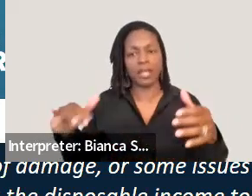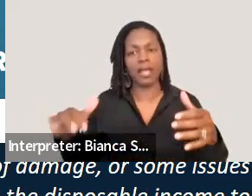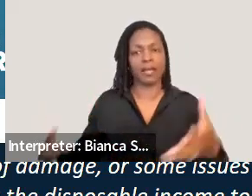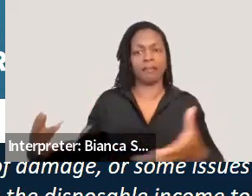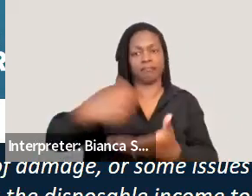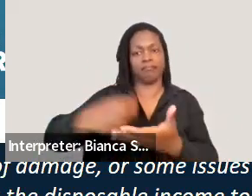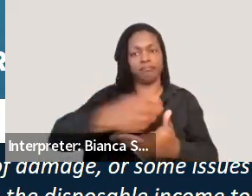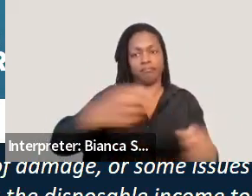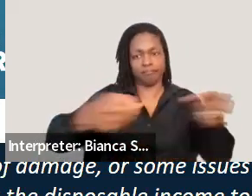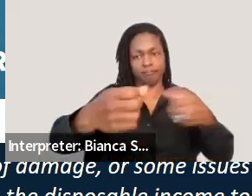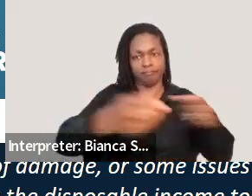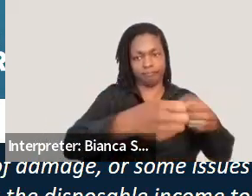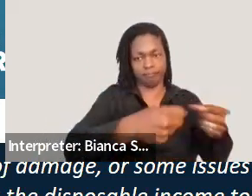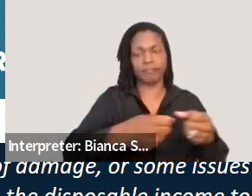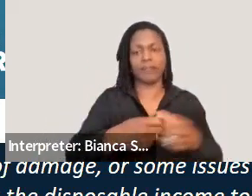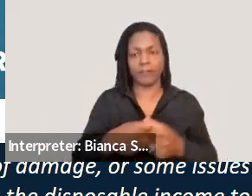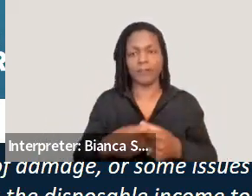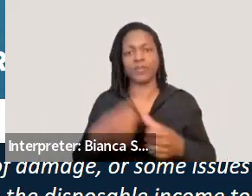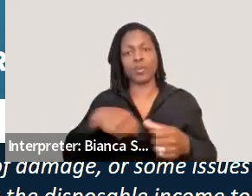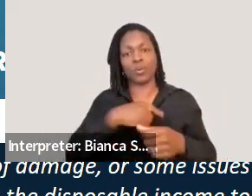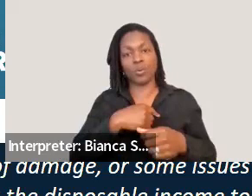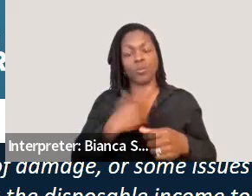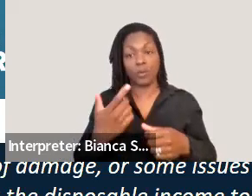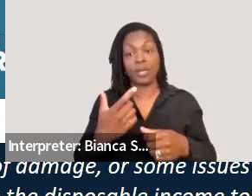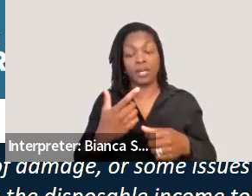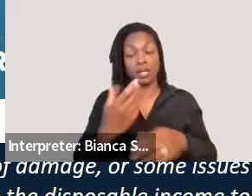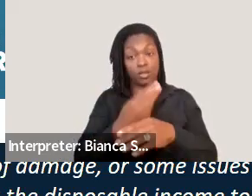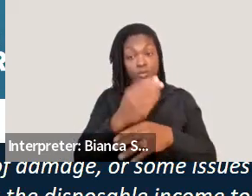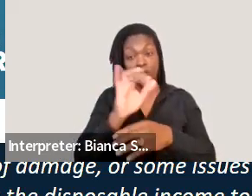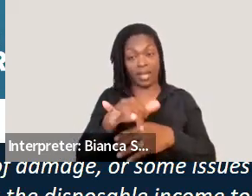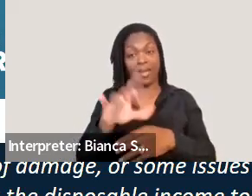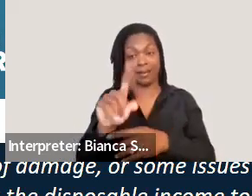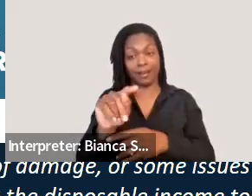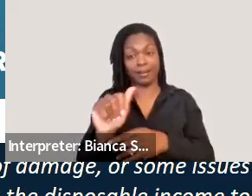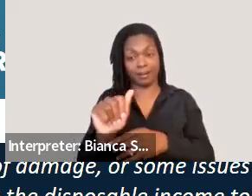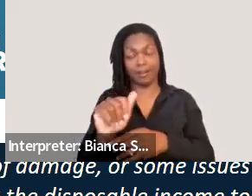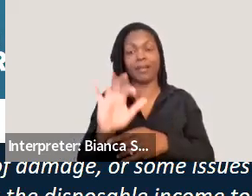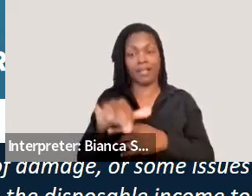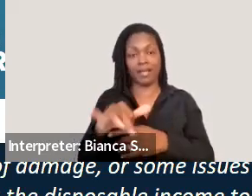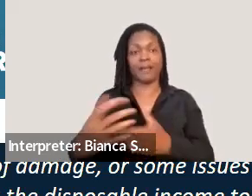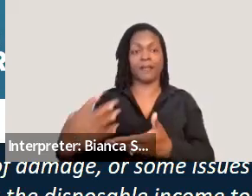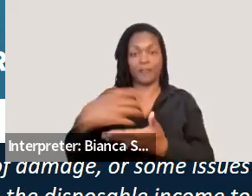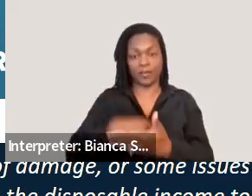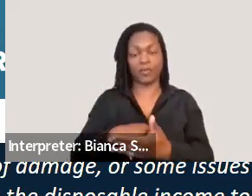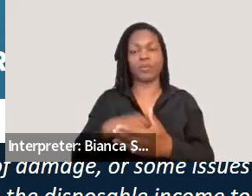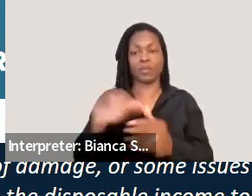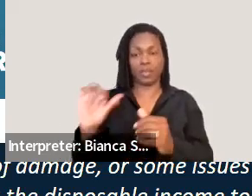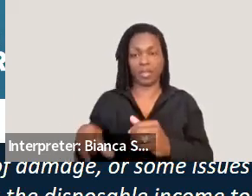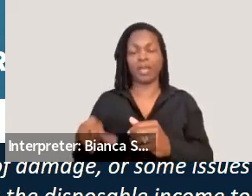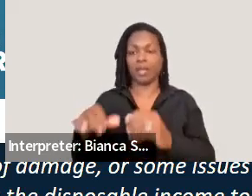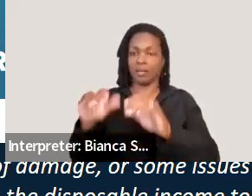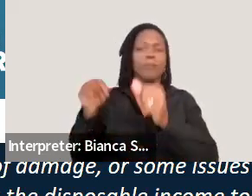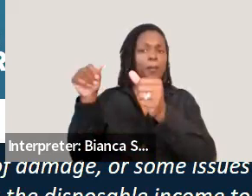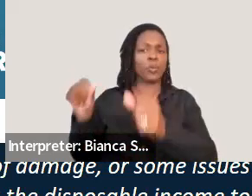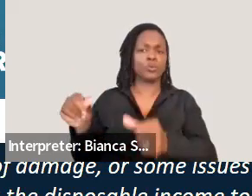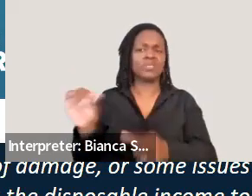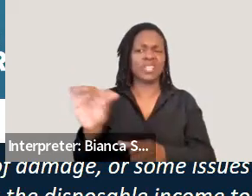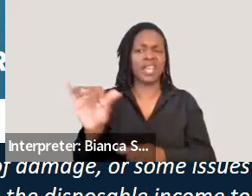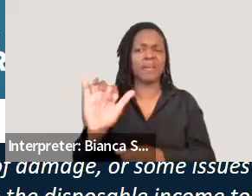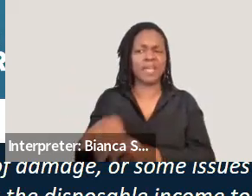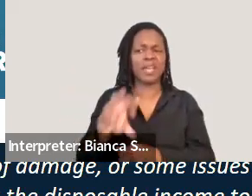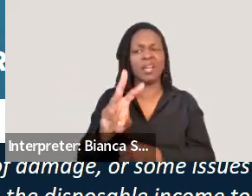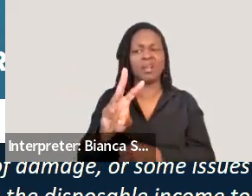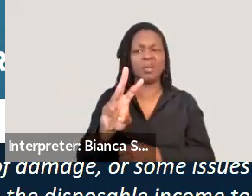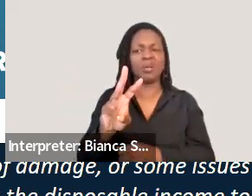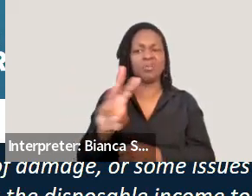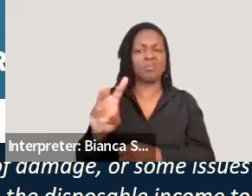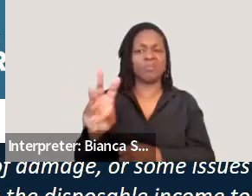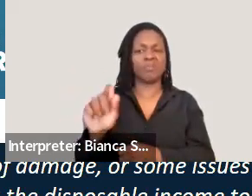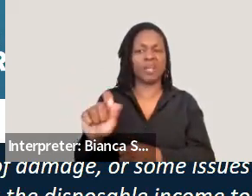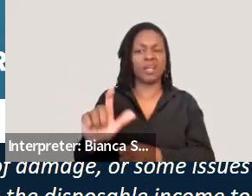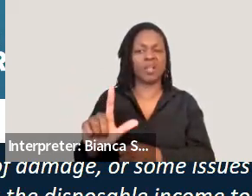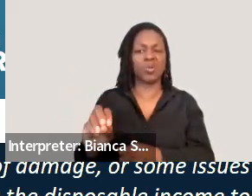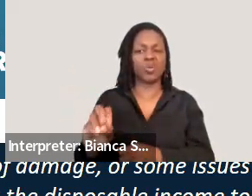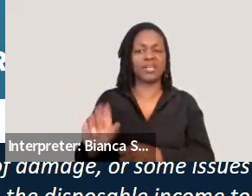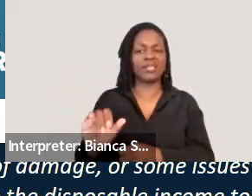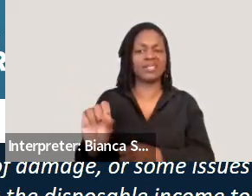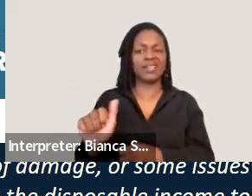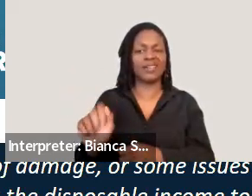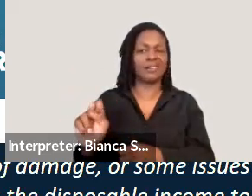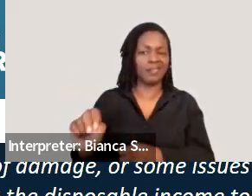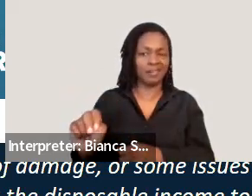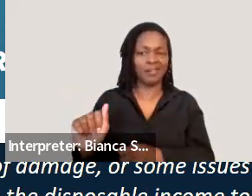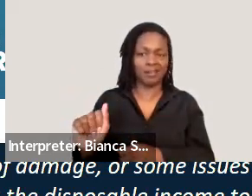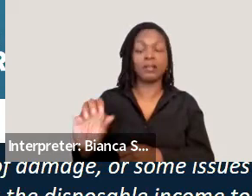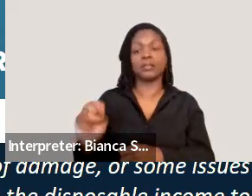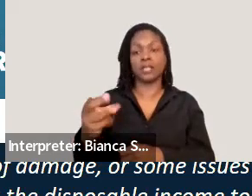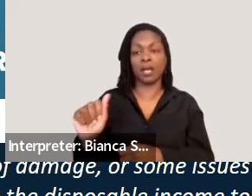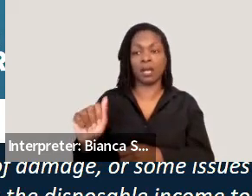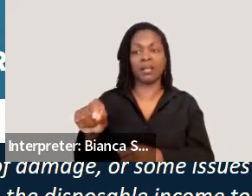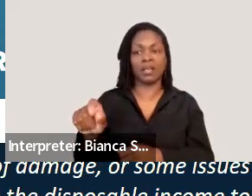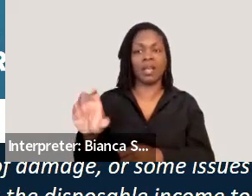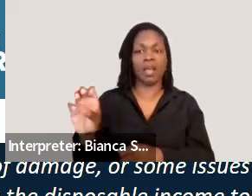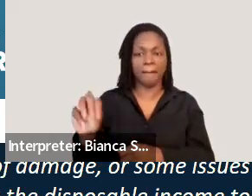Dot. Lucianosha. Com. And so the report is really meant to complement our dashboard, but most importantly to connect our communities voices.